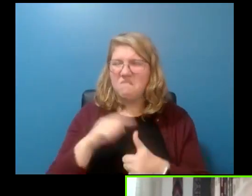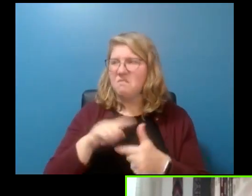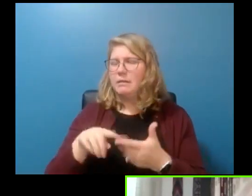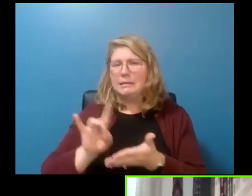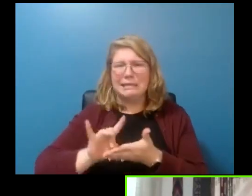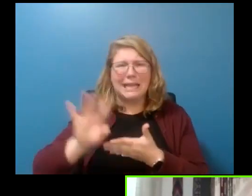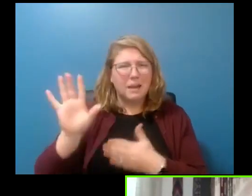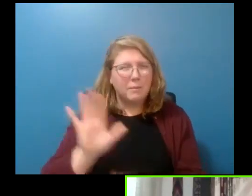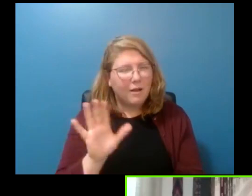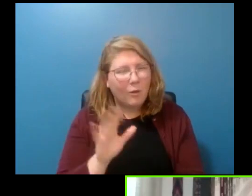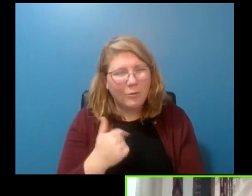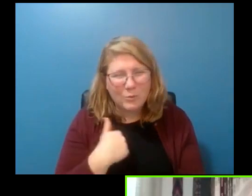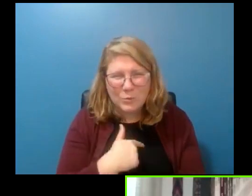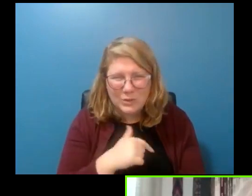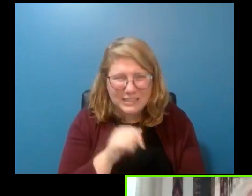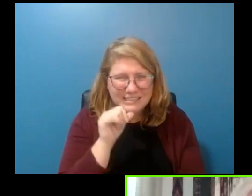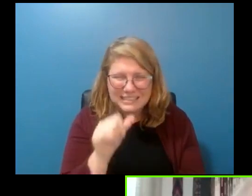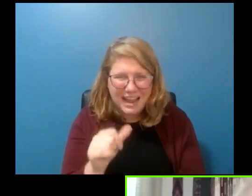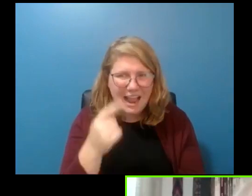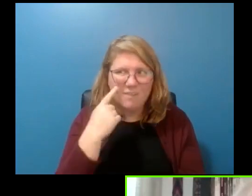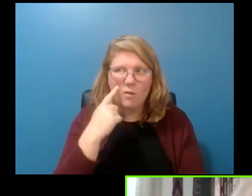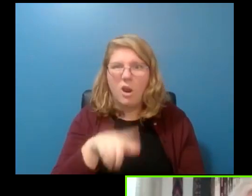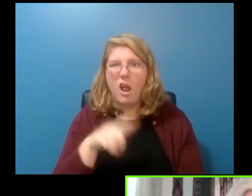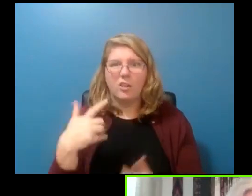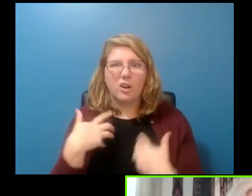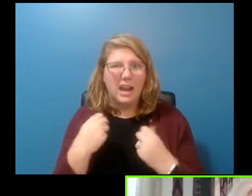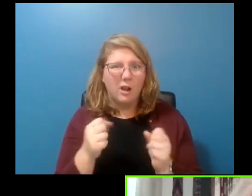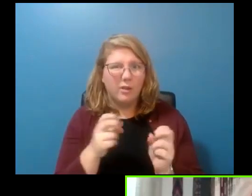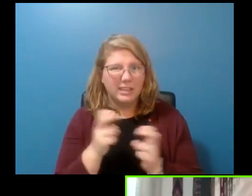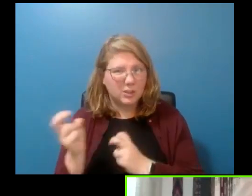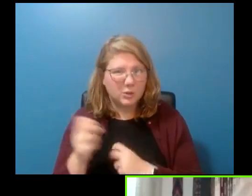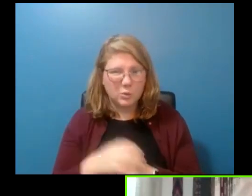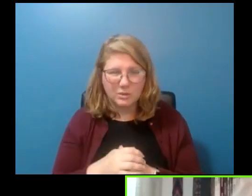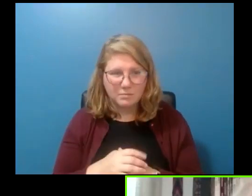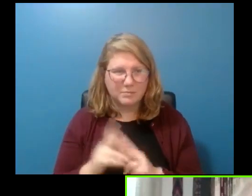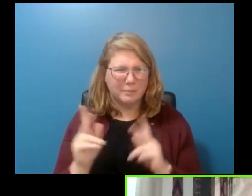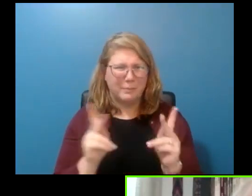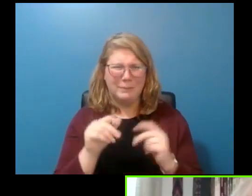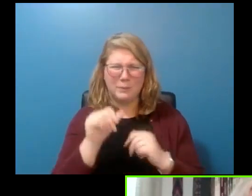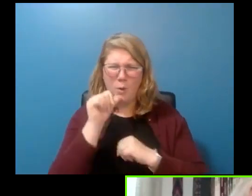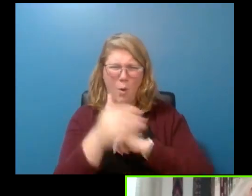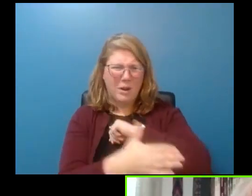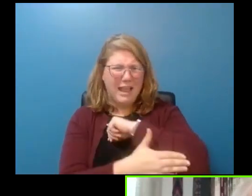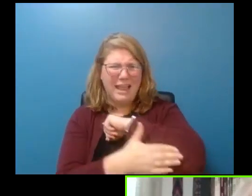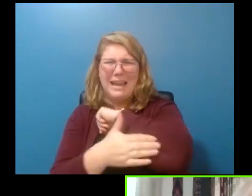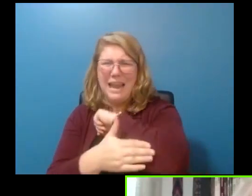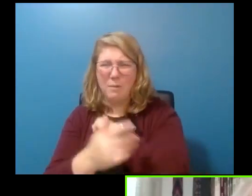and people got the very treatment they needed to go to work, which really worked.